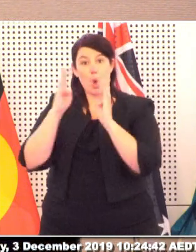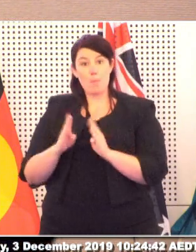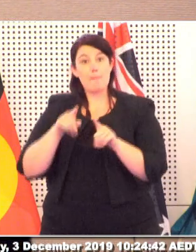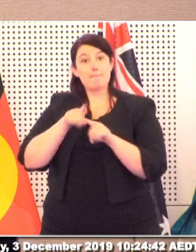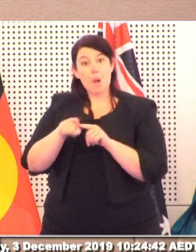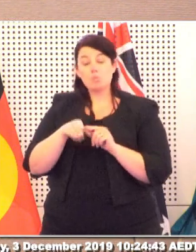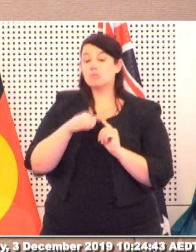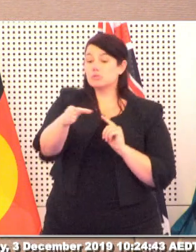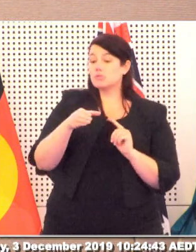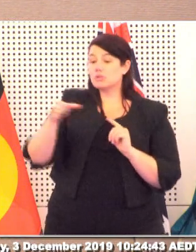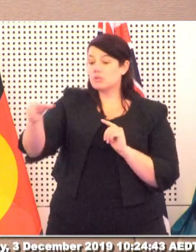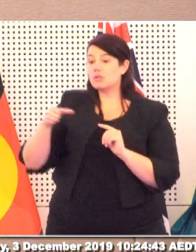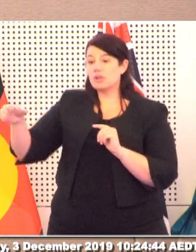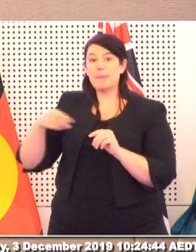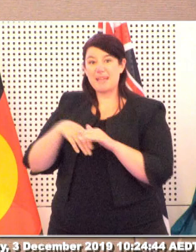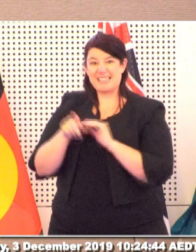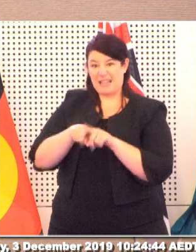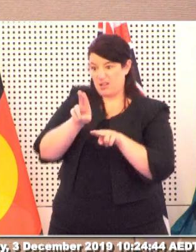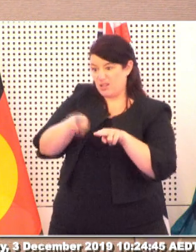that were dispersed all over the State,